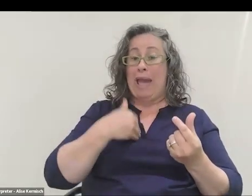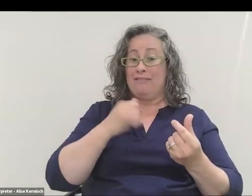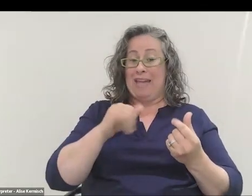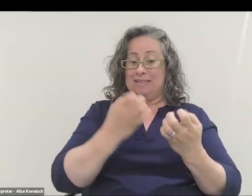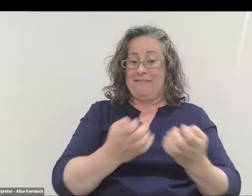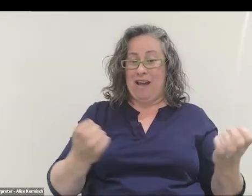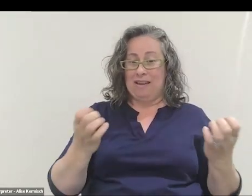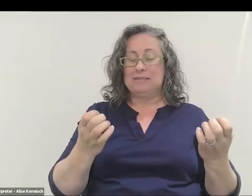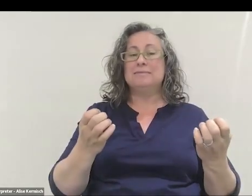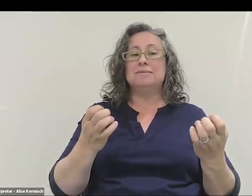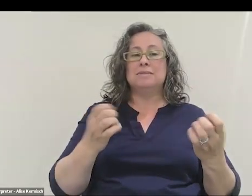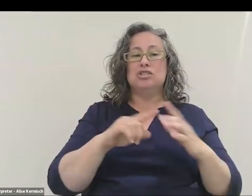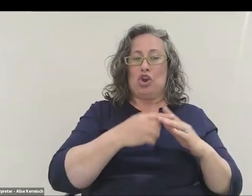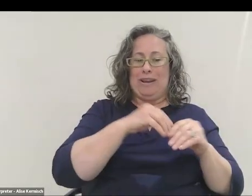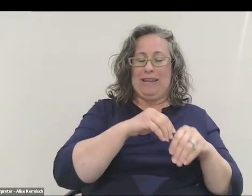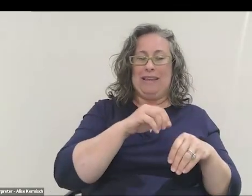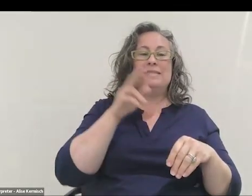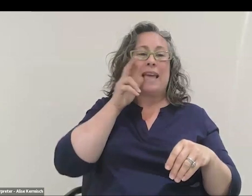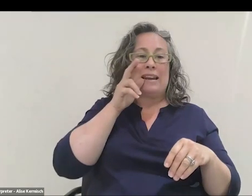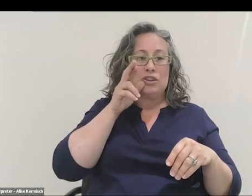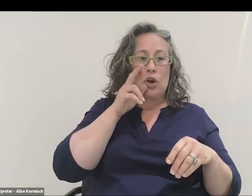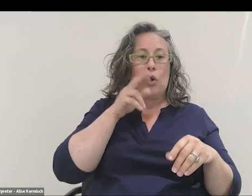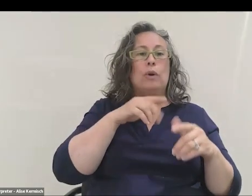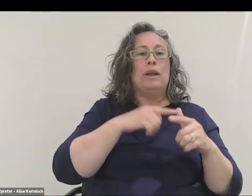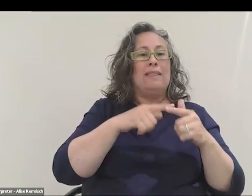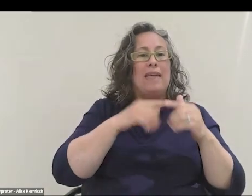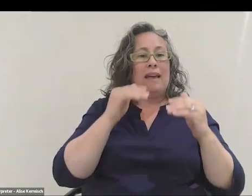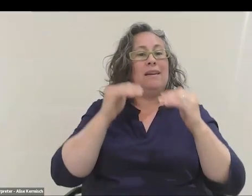We started in San Antonio, at Owl Radio, then City of Mesquite in Texas.